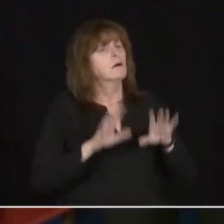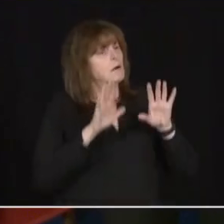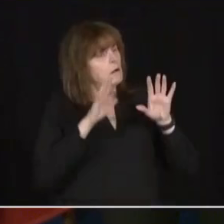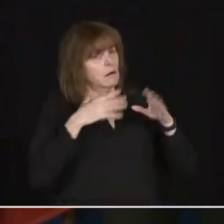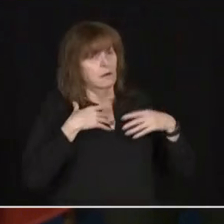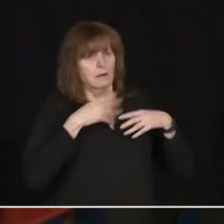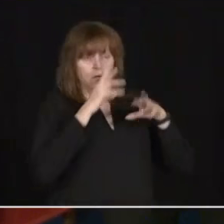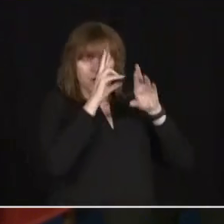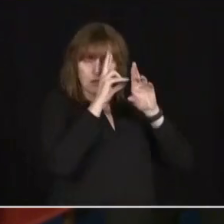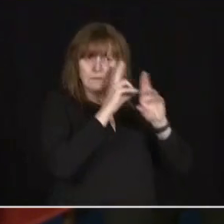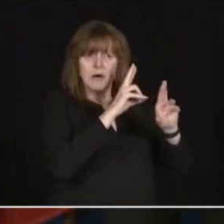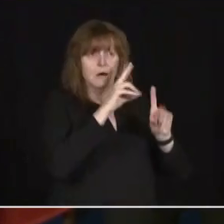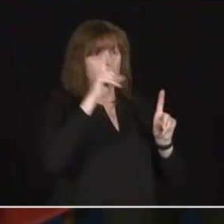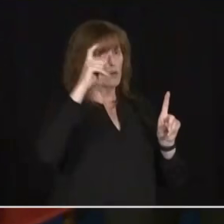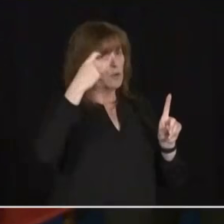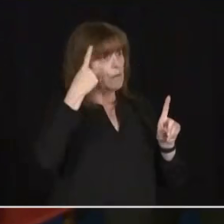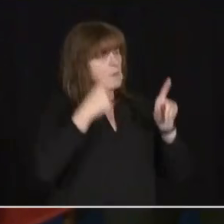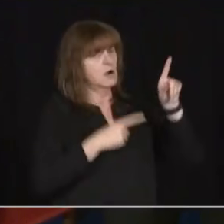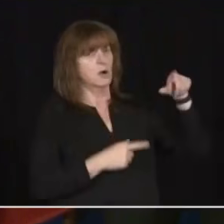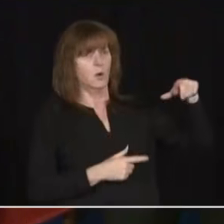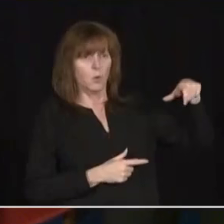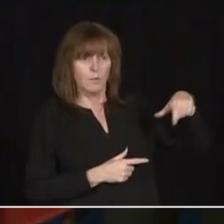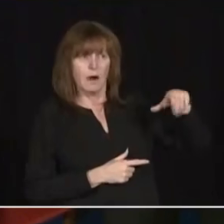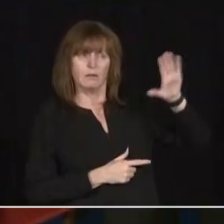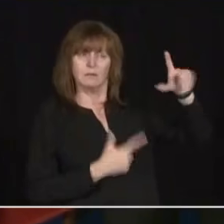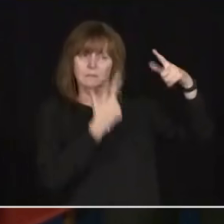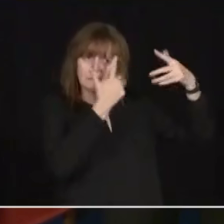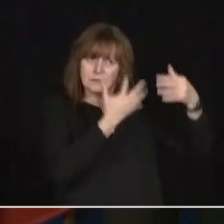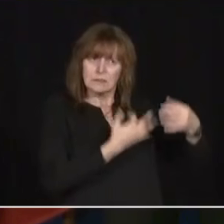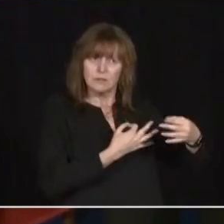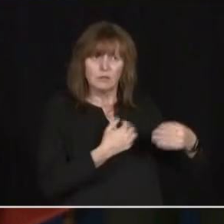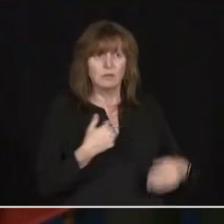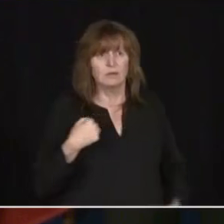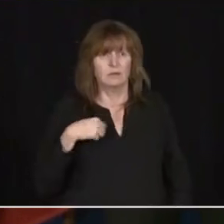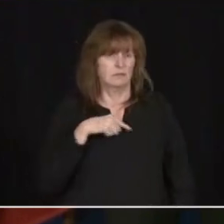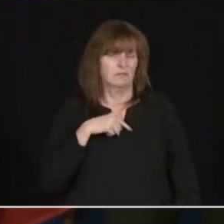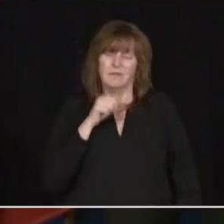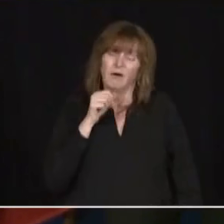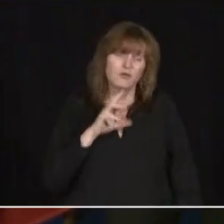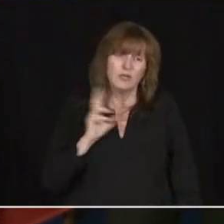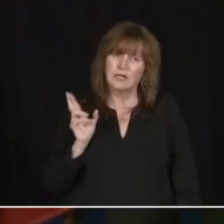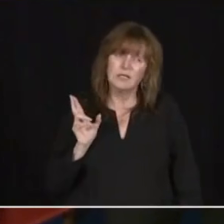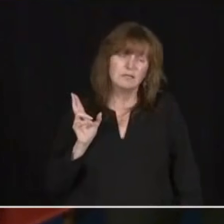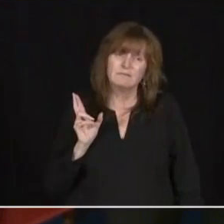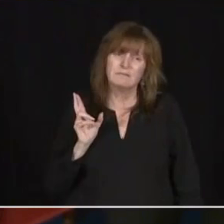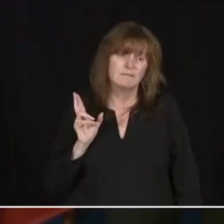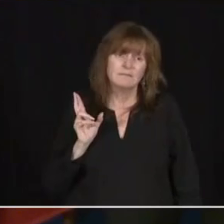I respect the Premier's decision. But we aren't ready yet. That is how the spread started.